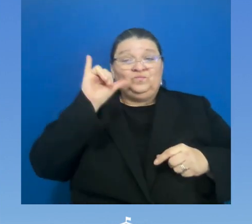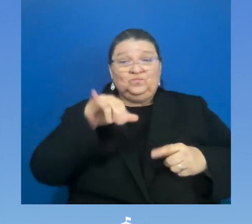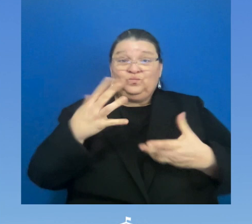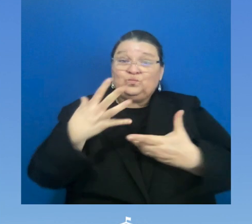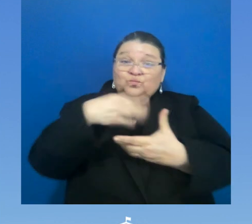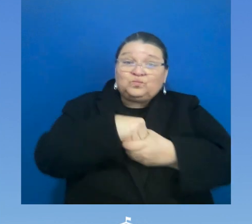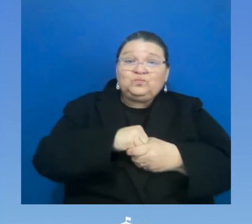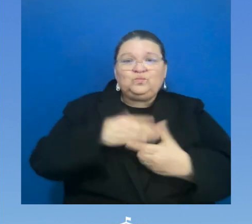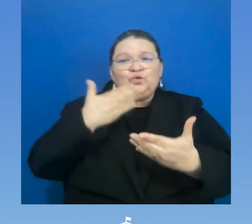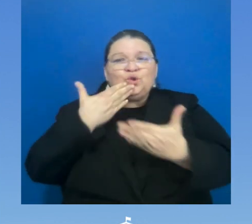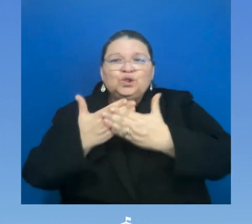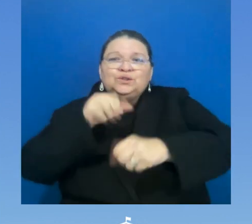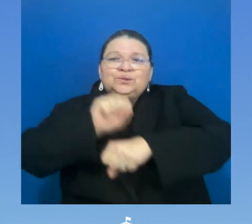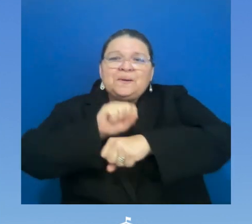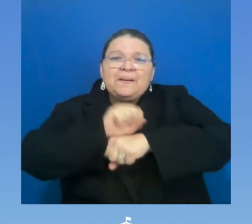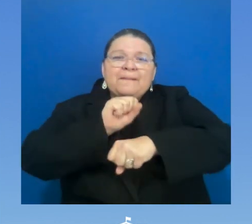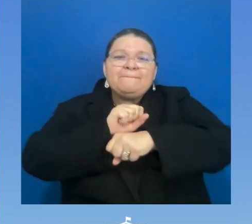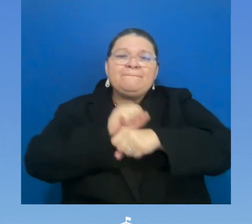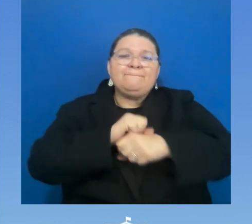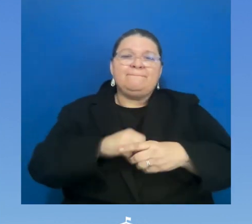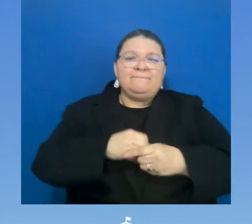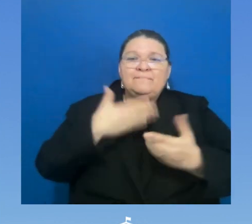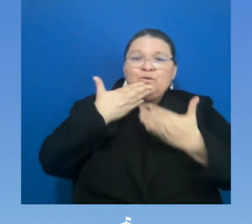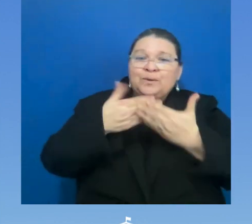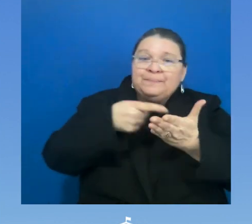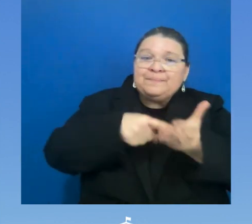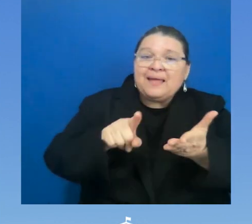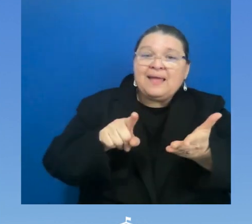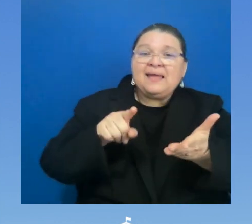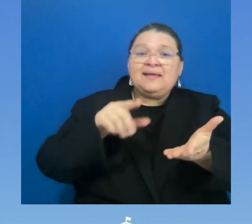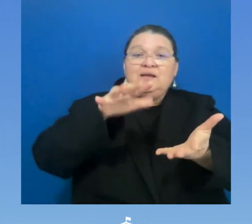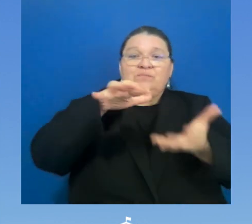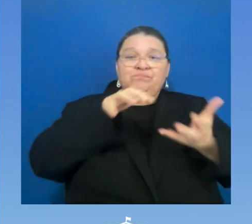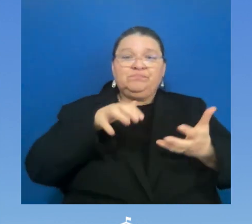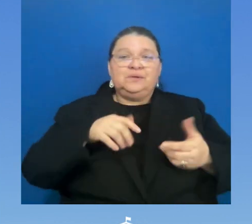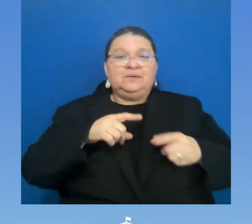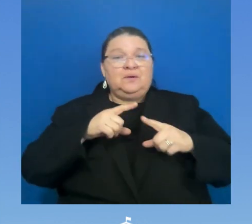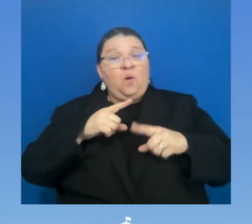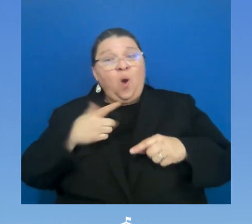although women now enter professional schools at an almost equal rate to men.